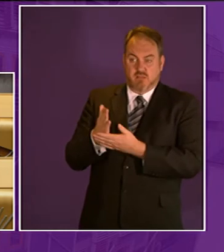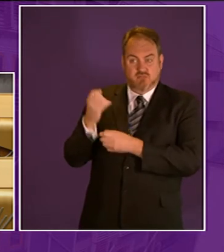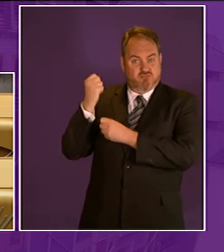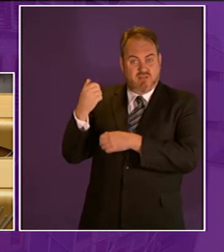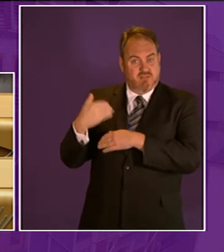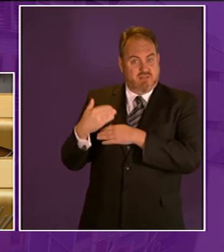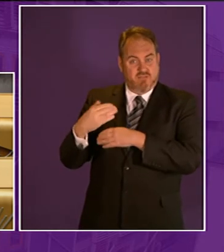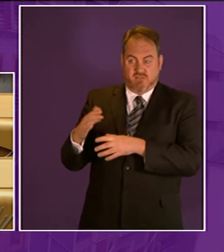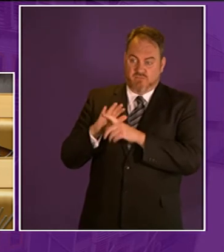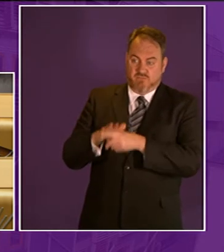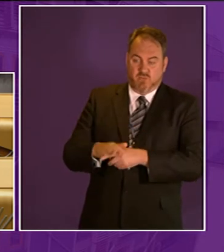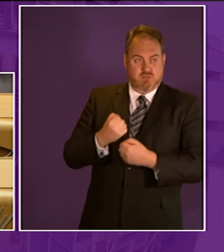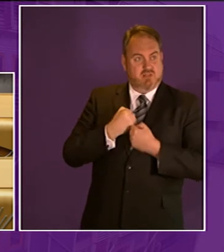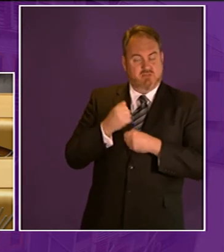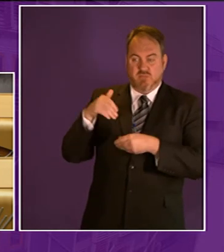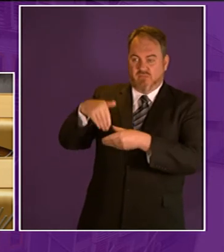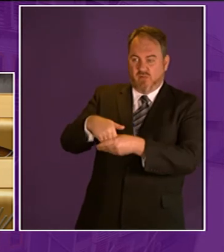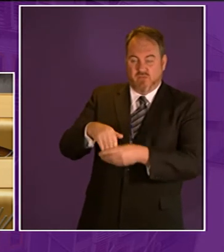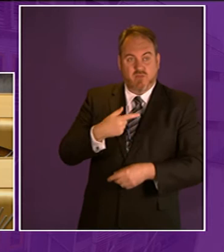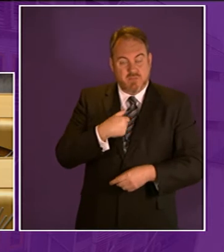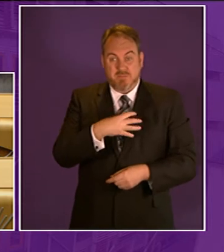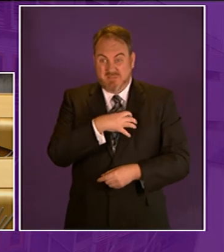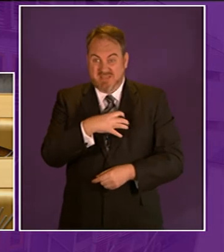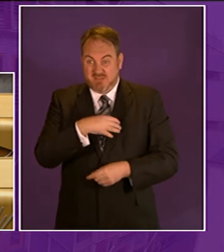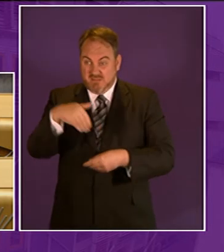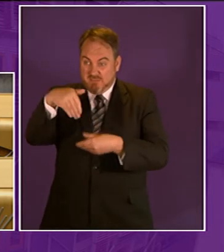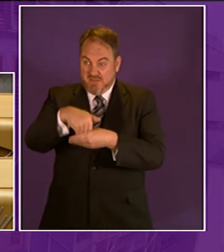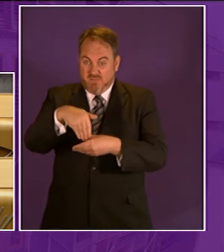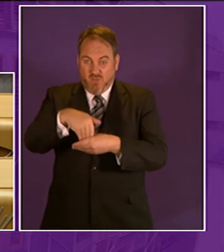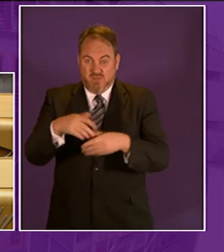attention. Ministers have been involved for some time in discussions with both sides.